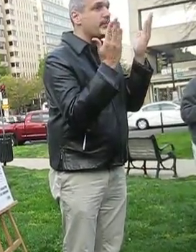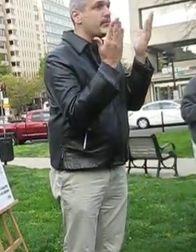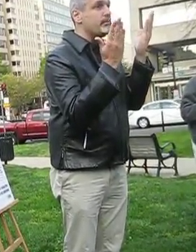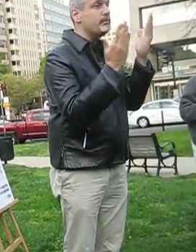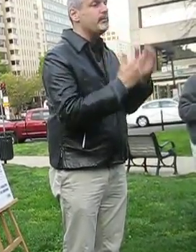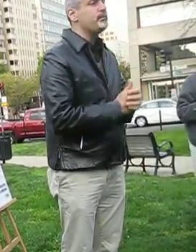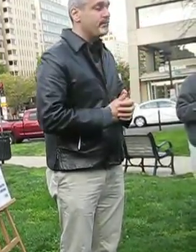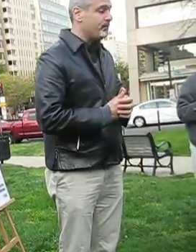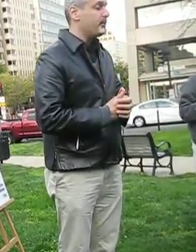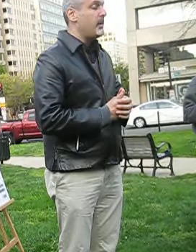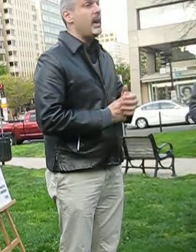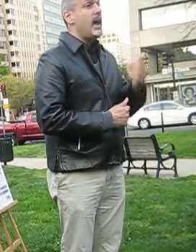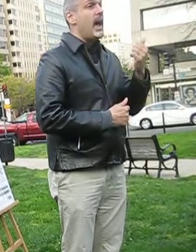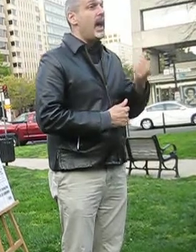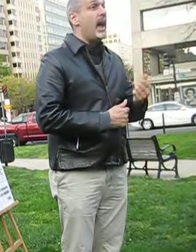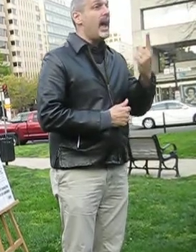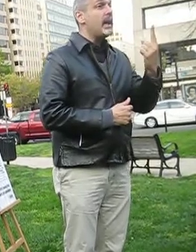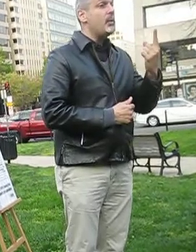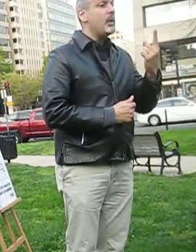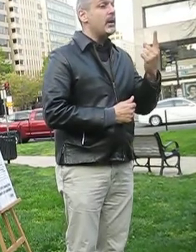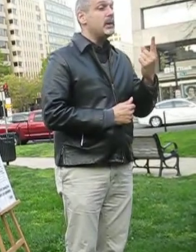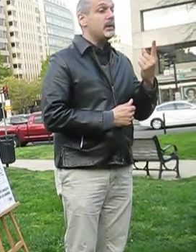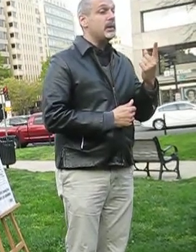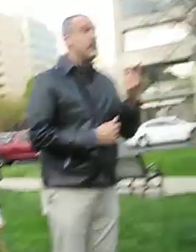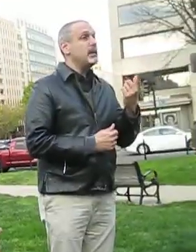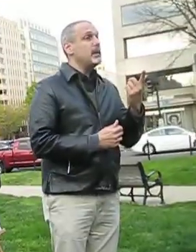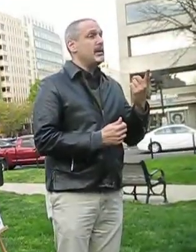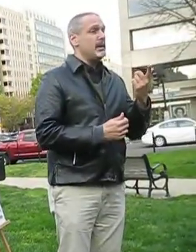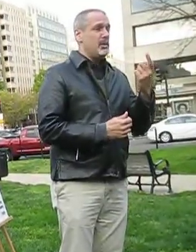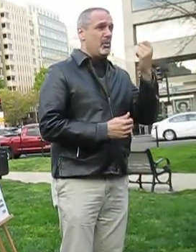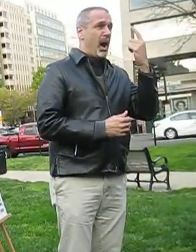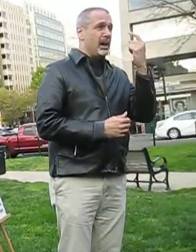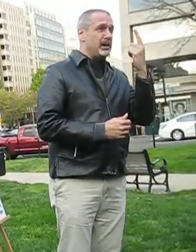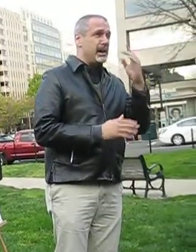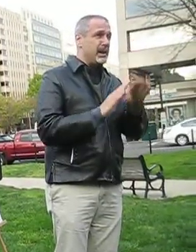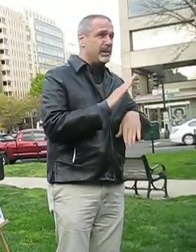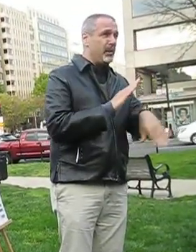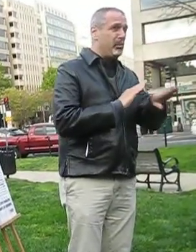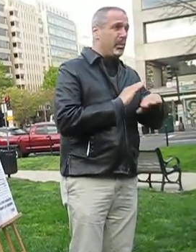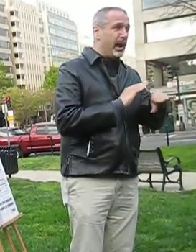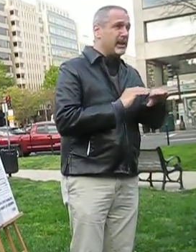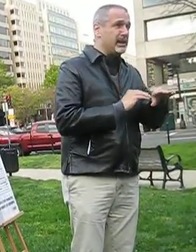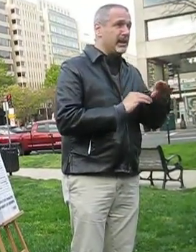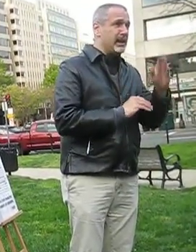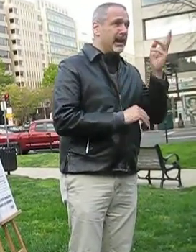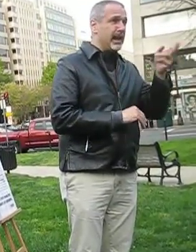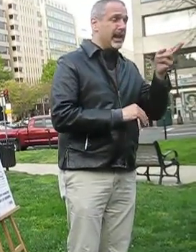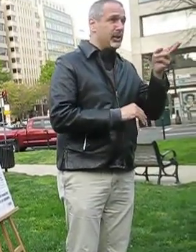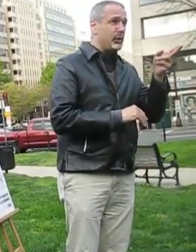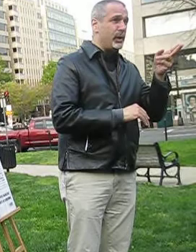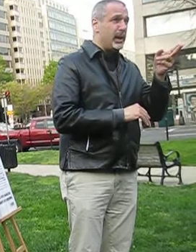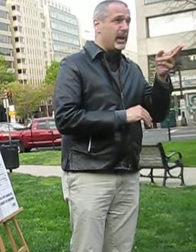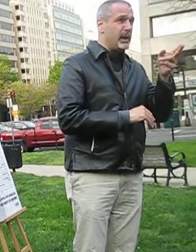Anyone with a basic familiarity with European myth knows the story of the changeling.